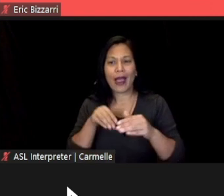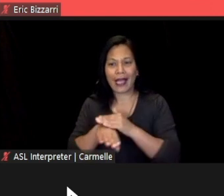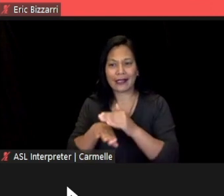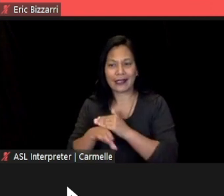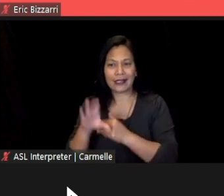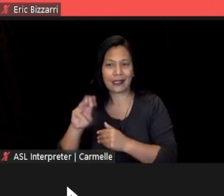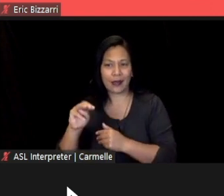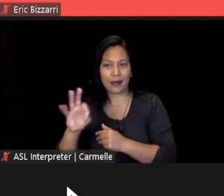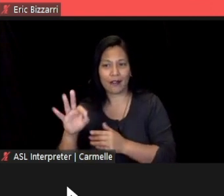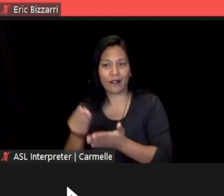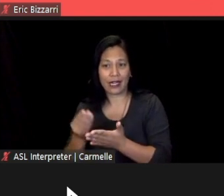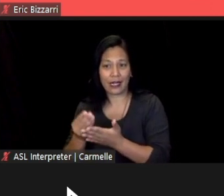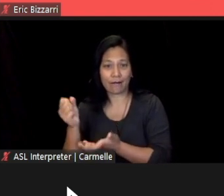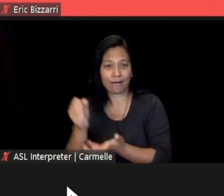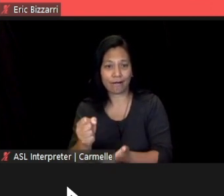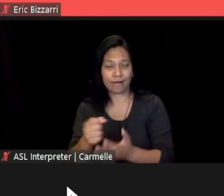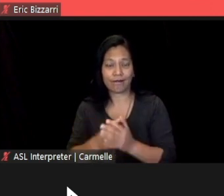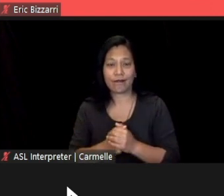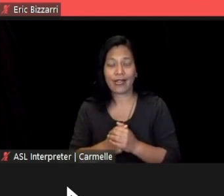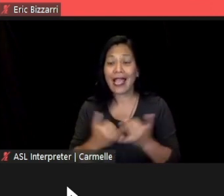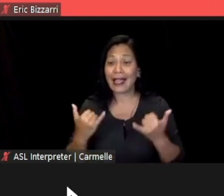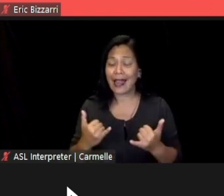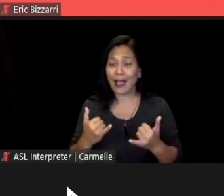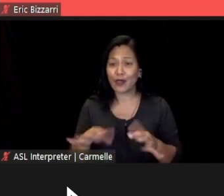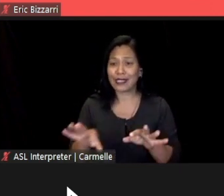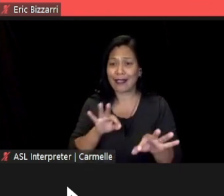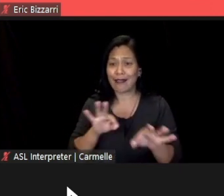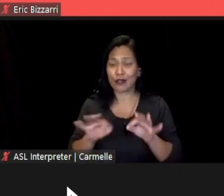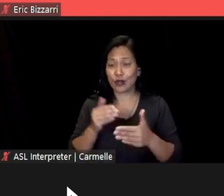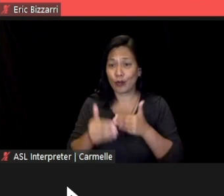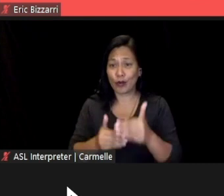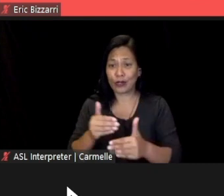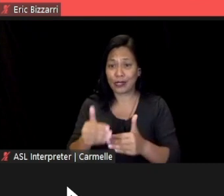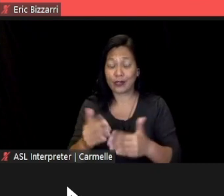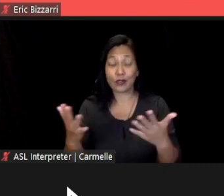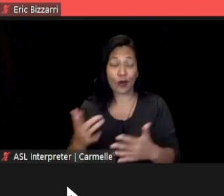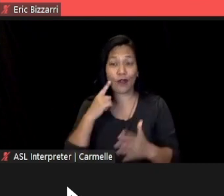So moving to our selection process. So once you're eligible, let's say you're a Canadian company.